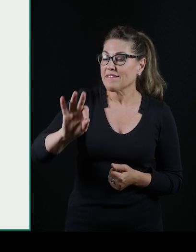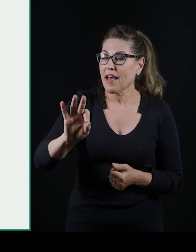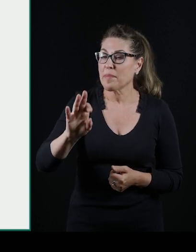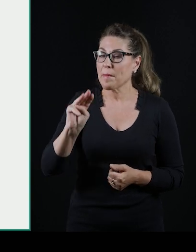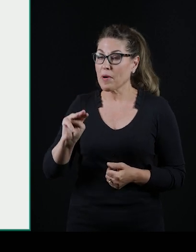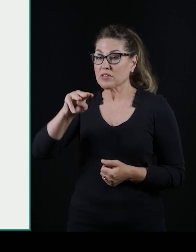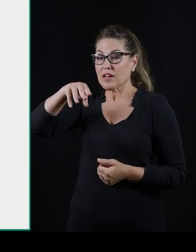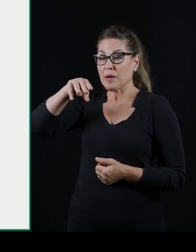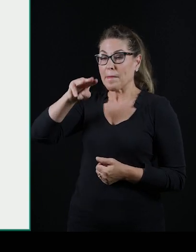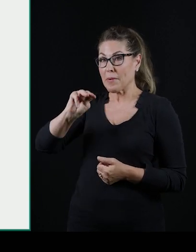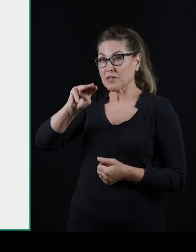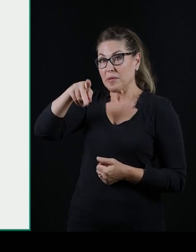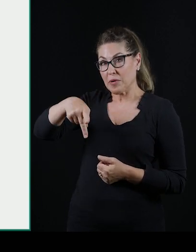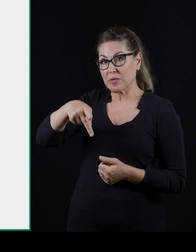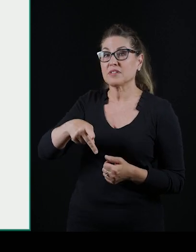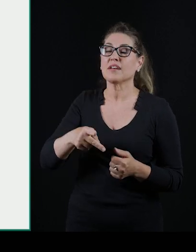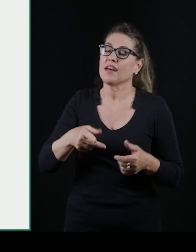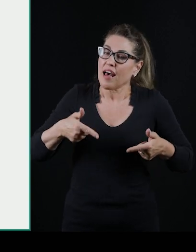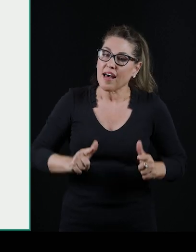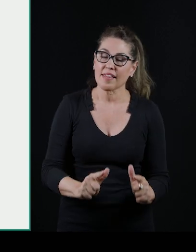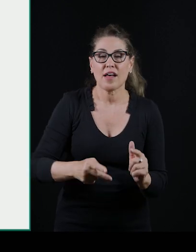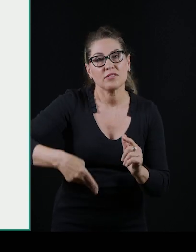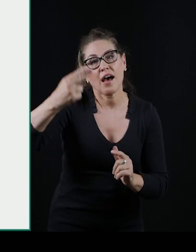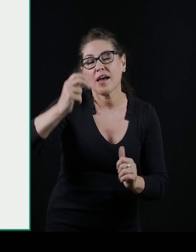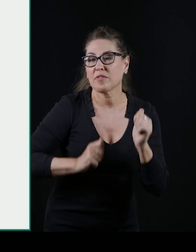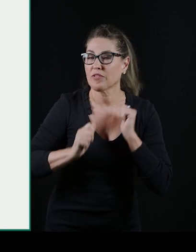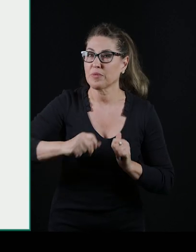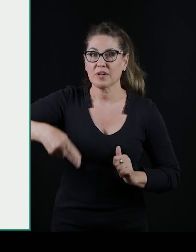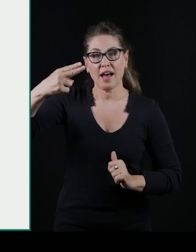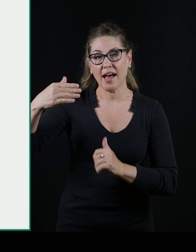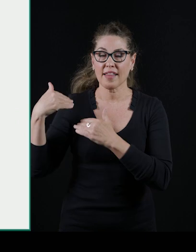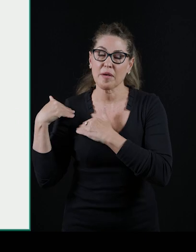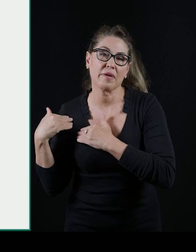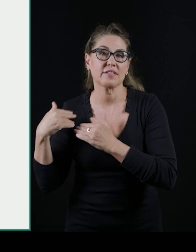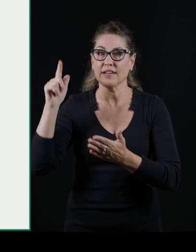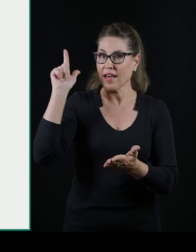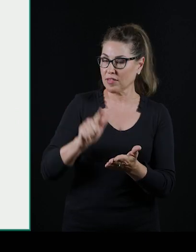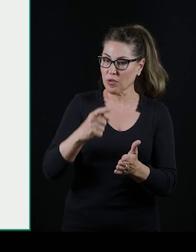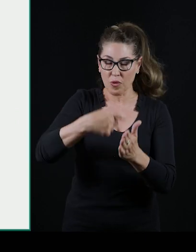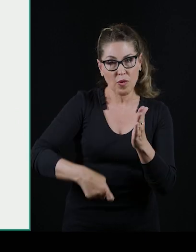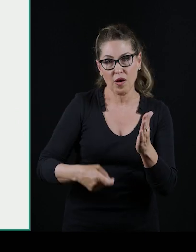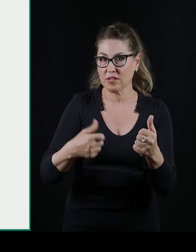helps deliver high performance, high reliability and low cost game servers.